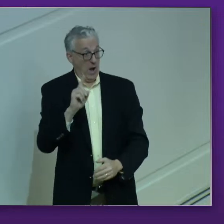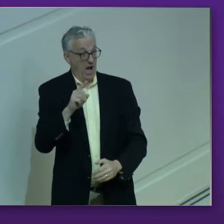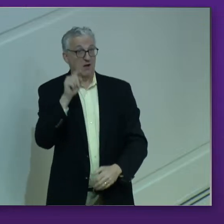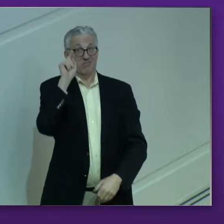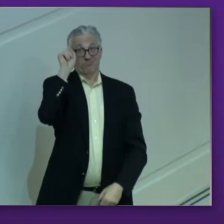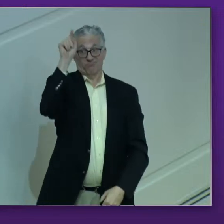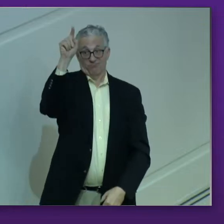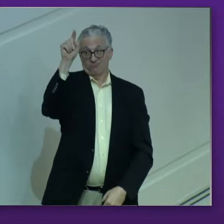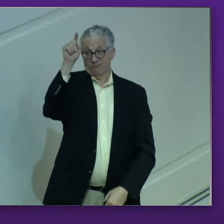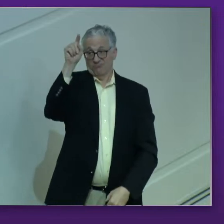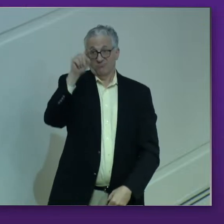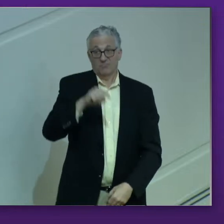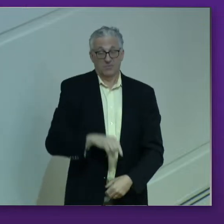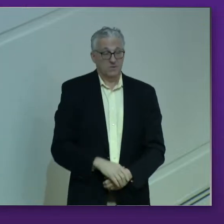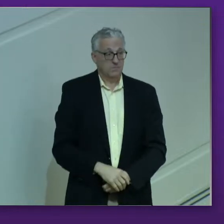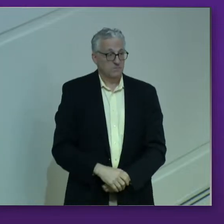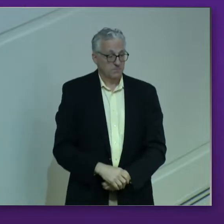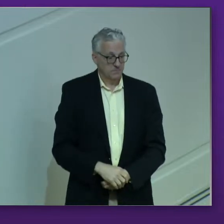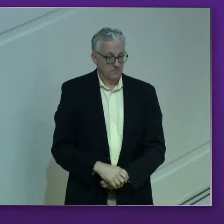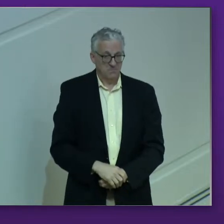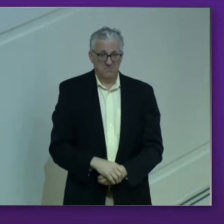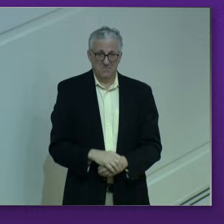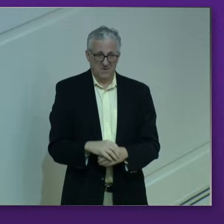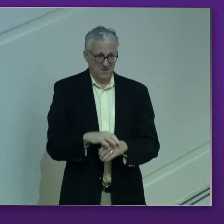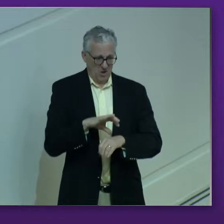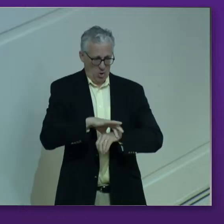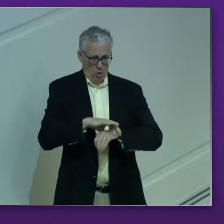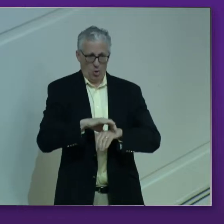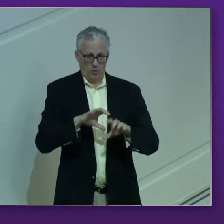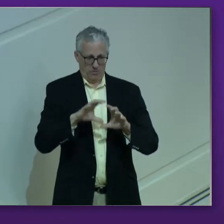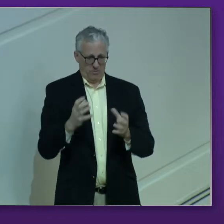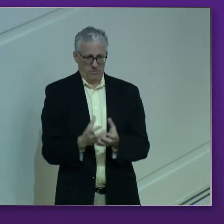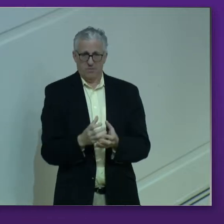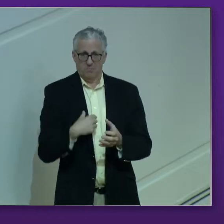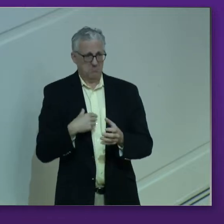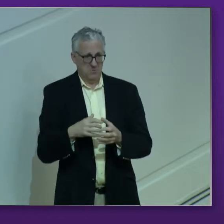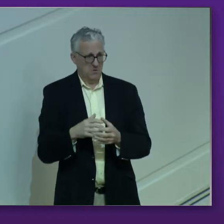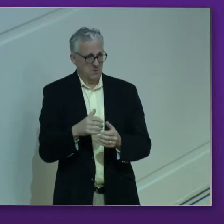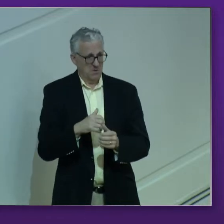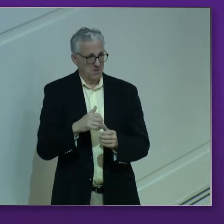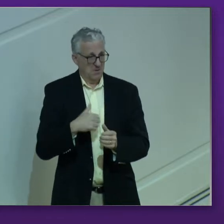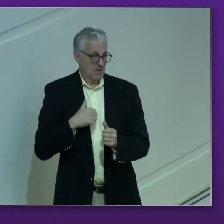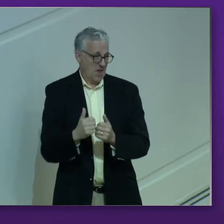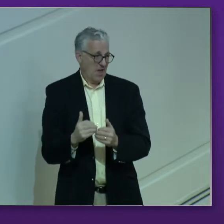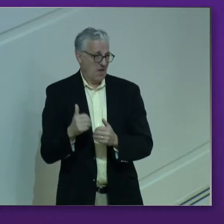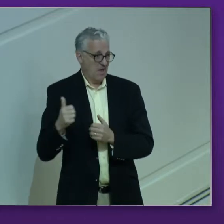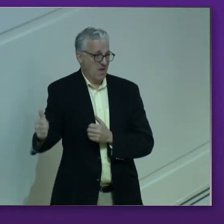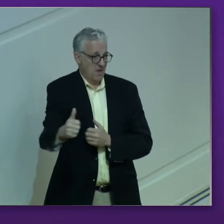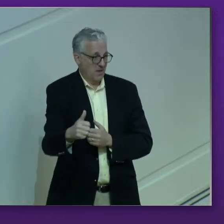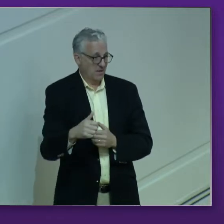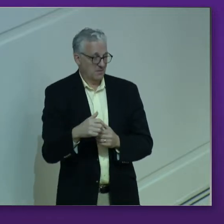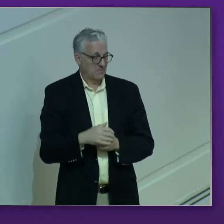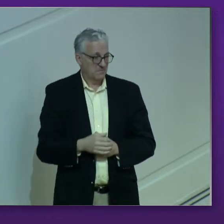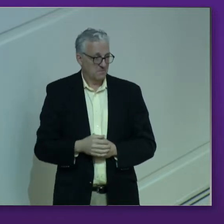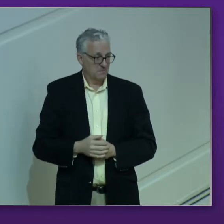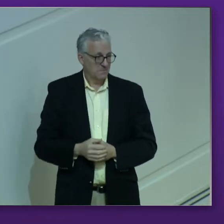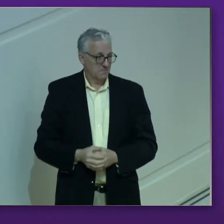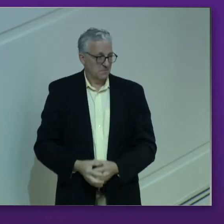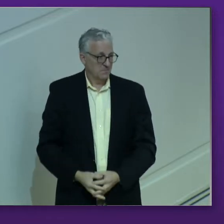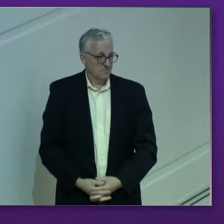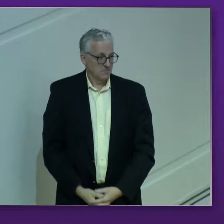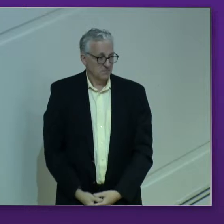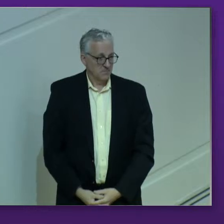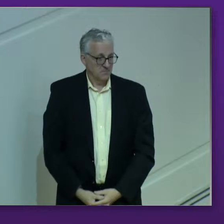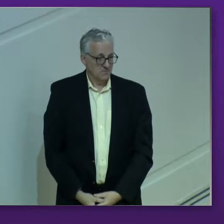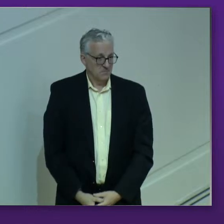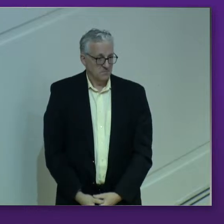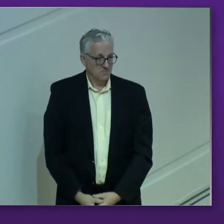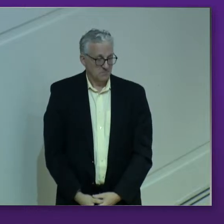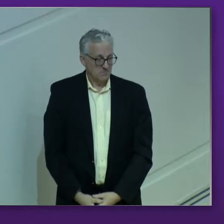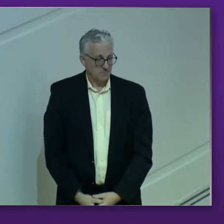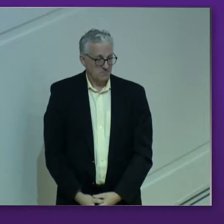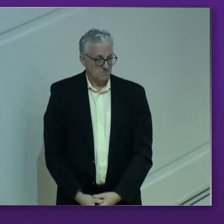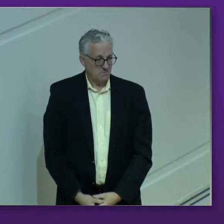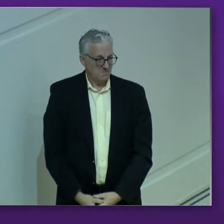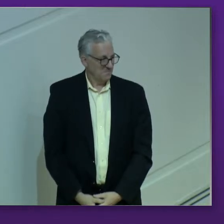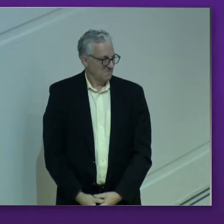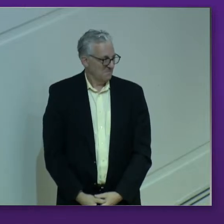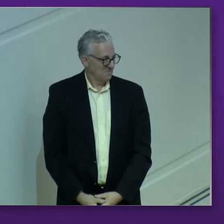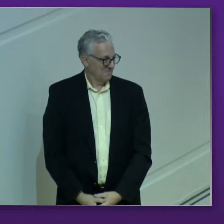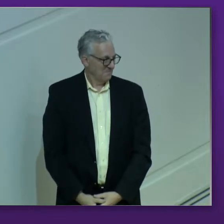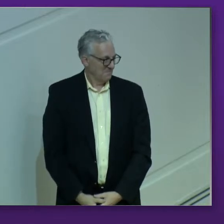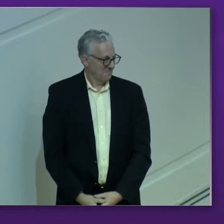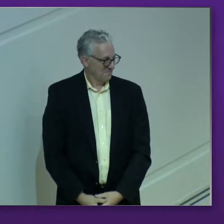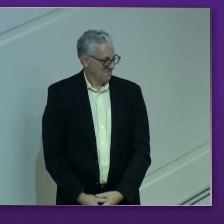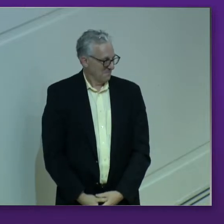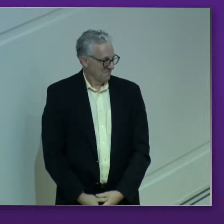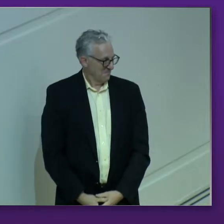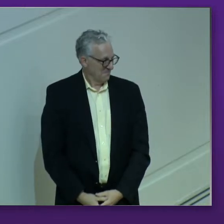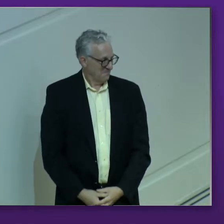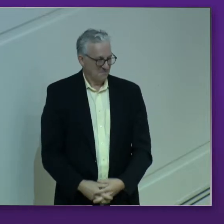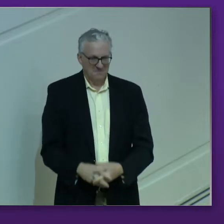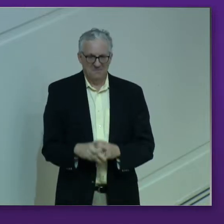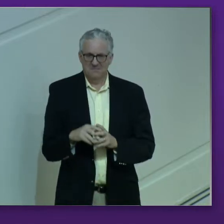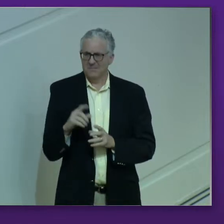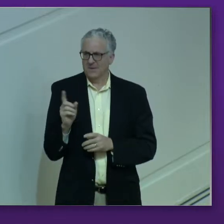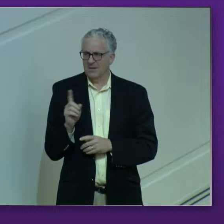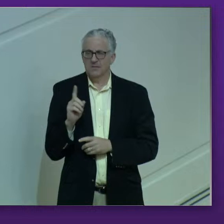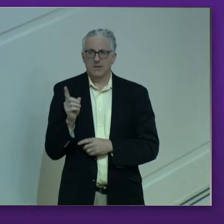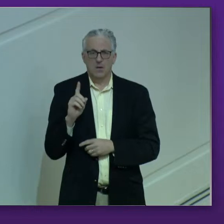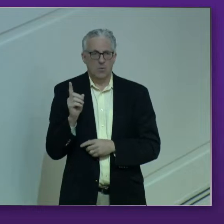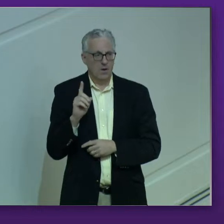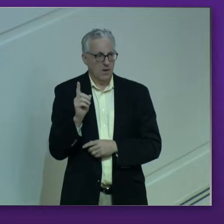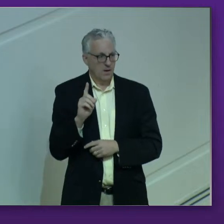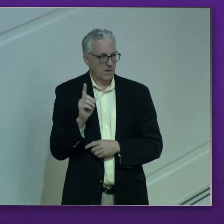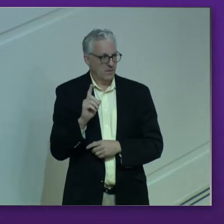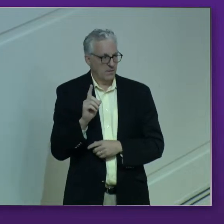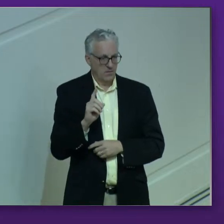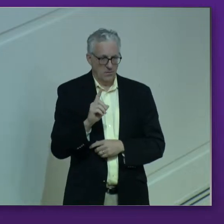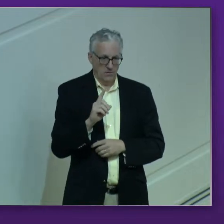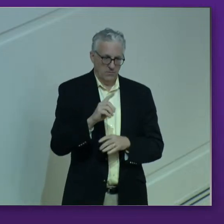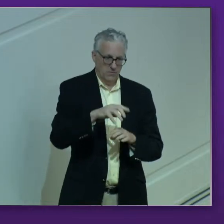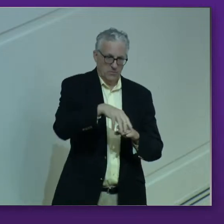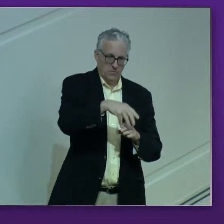THAT'S WHERE